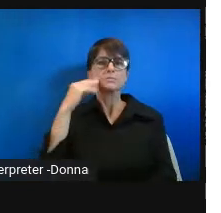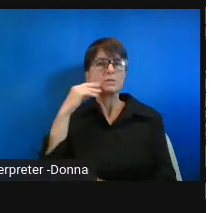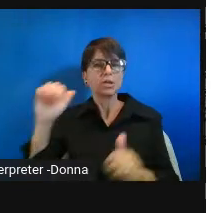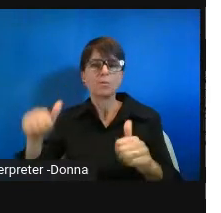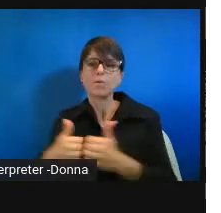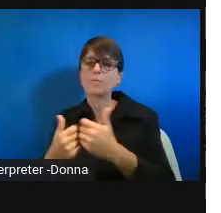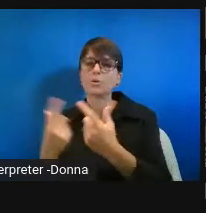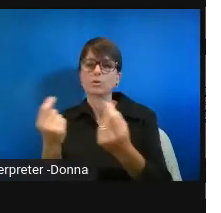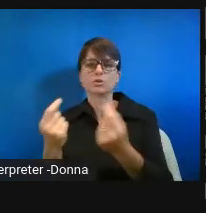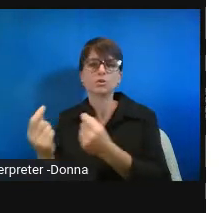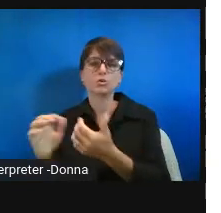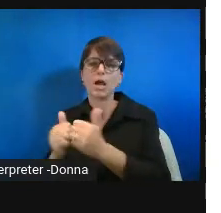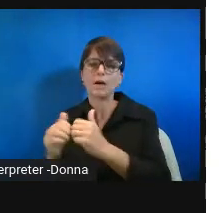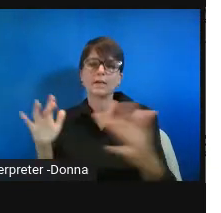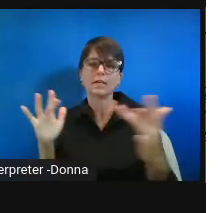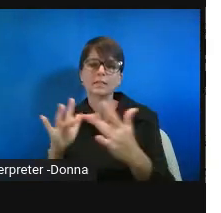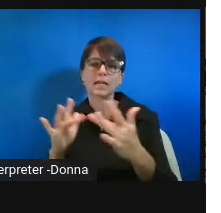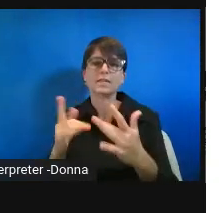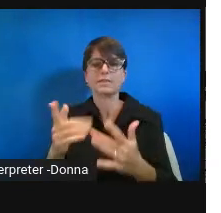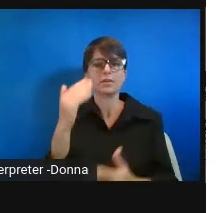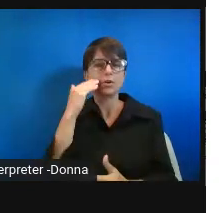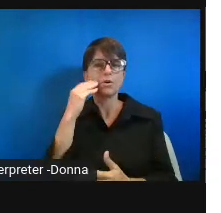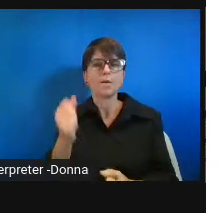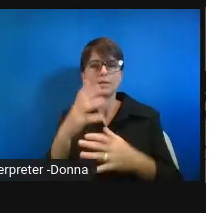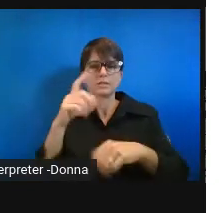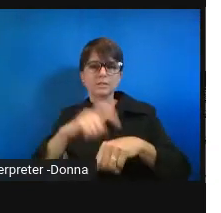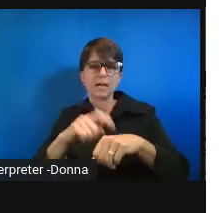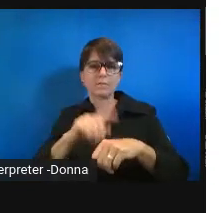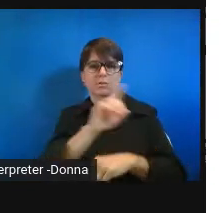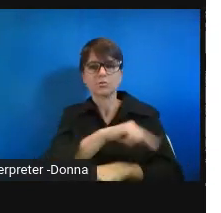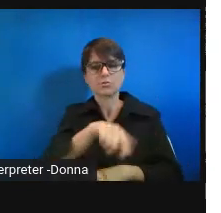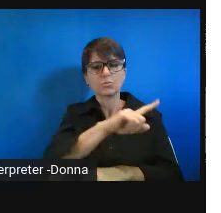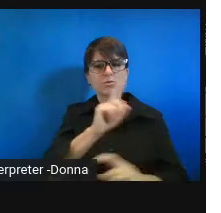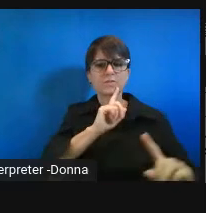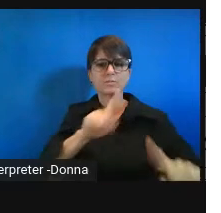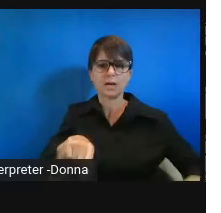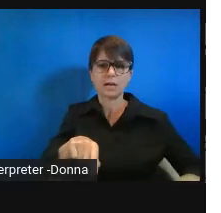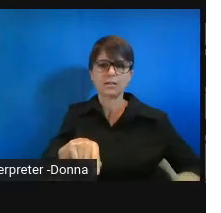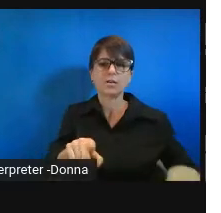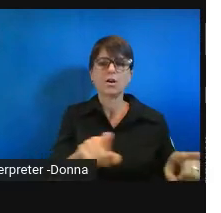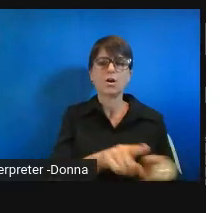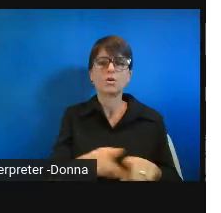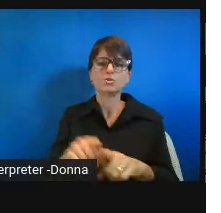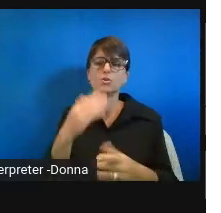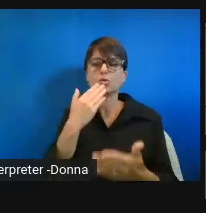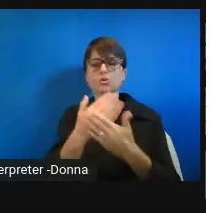in your website to avoid frustration of your users. For example, old videos do not have subtitles.